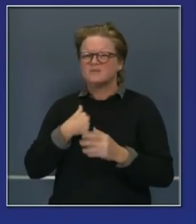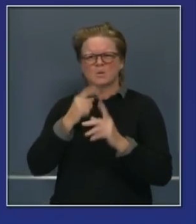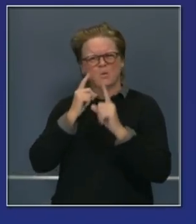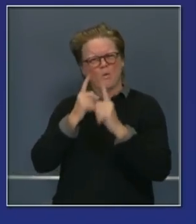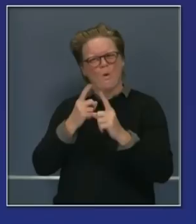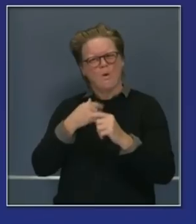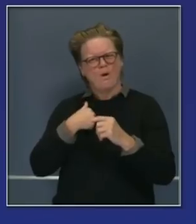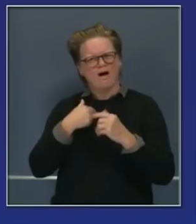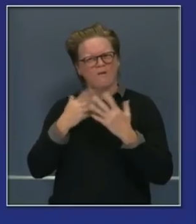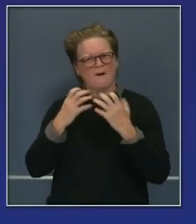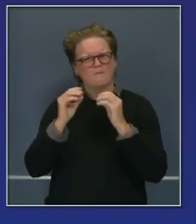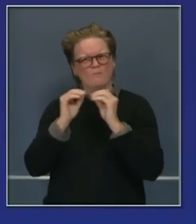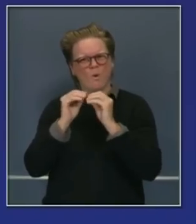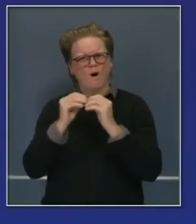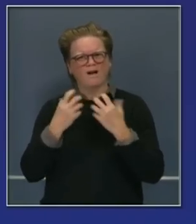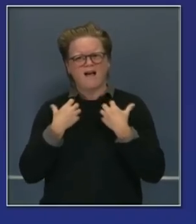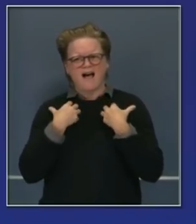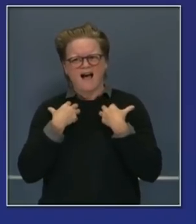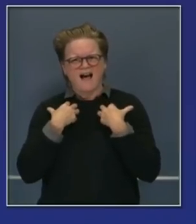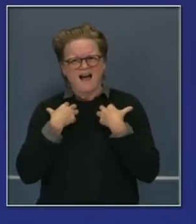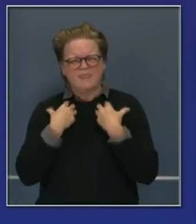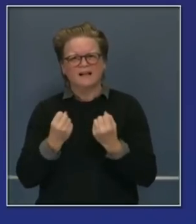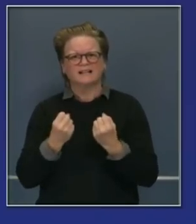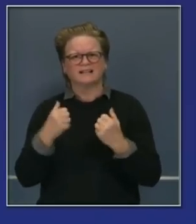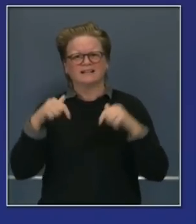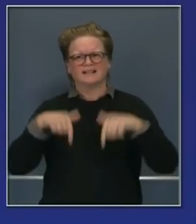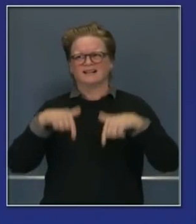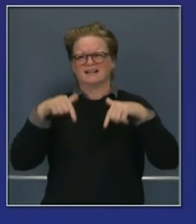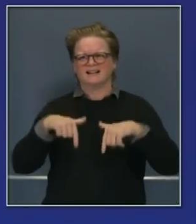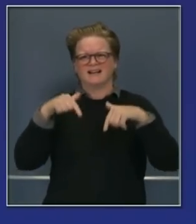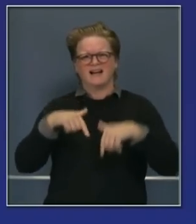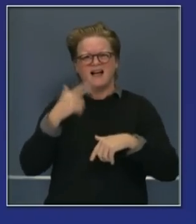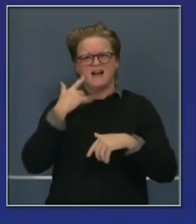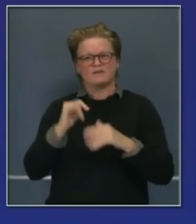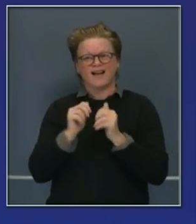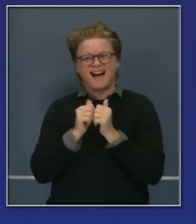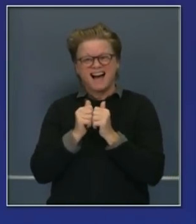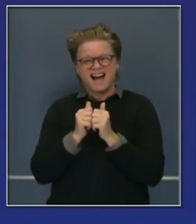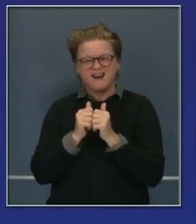COVID TEST, GETTING THEM A FLU SHOT AND EVENTUALLY A VACCINE WHICH WE WILL TALK ABOUT IN A